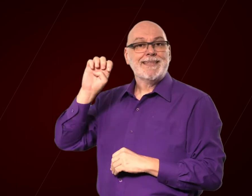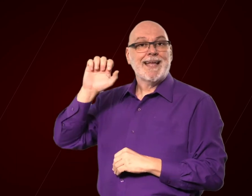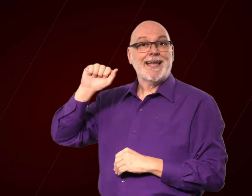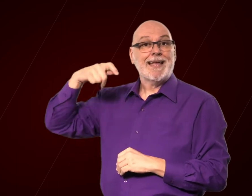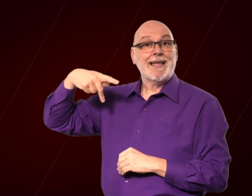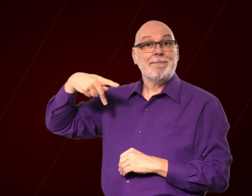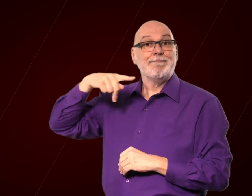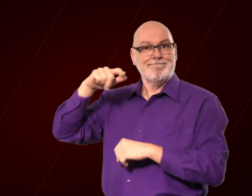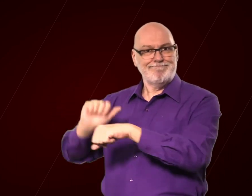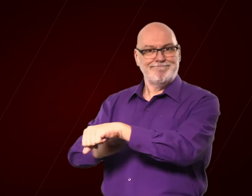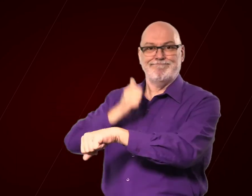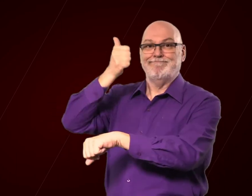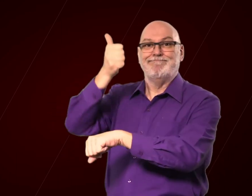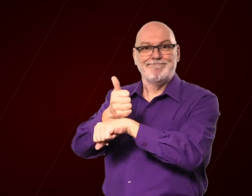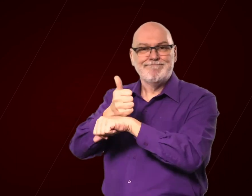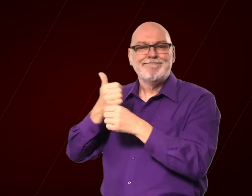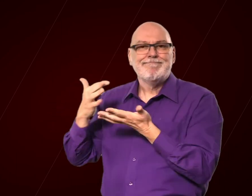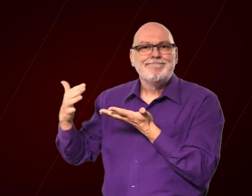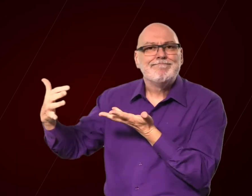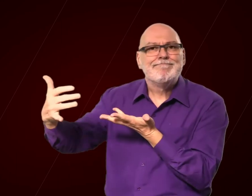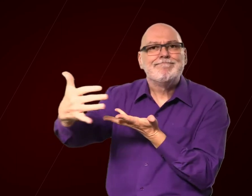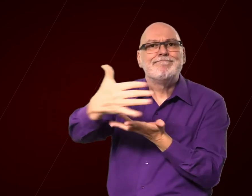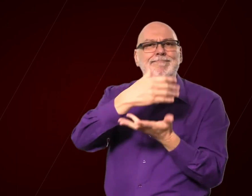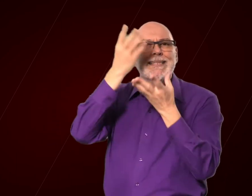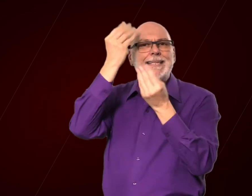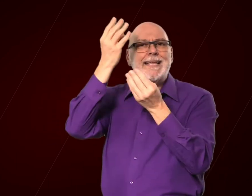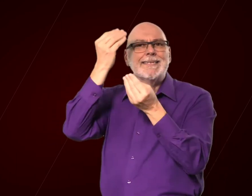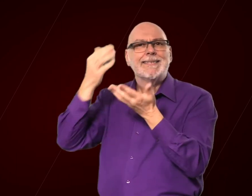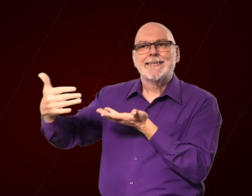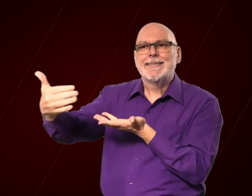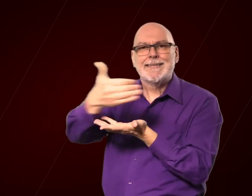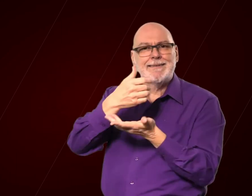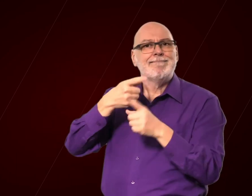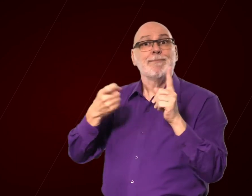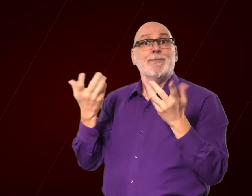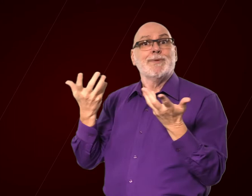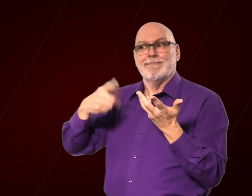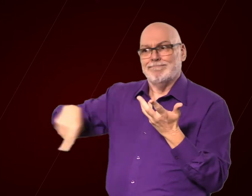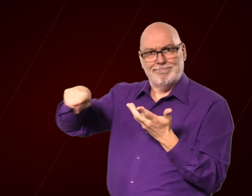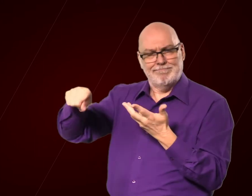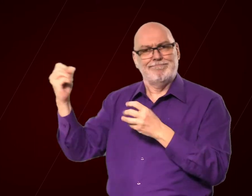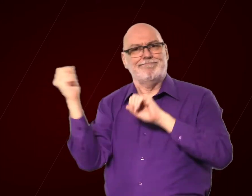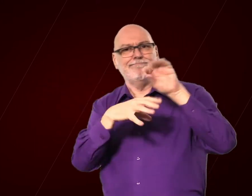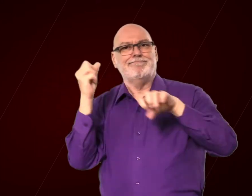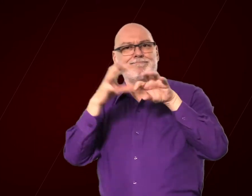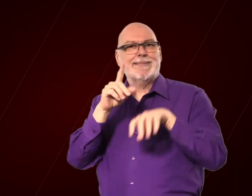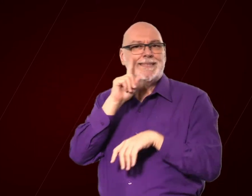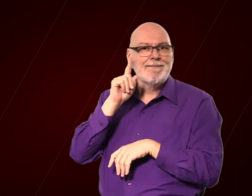EAP was launched to collect data from Deaf